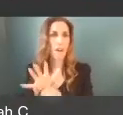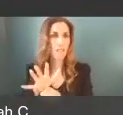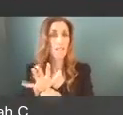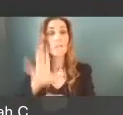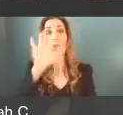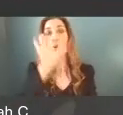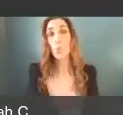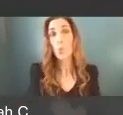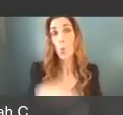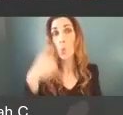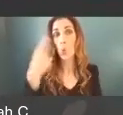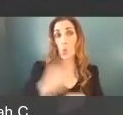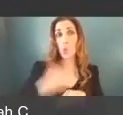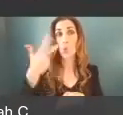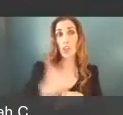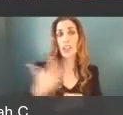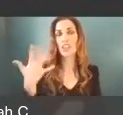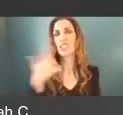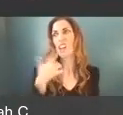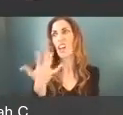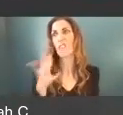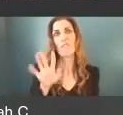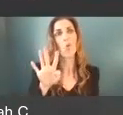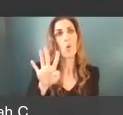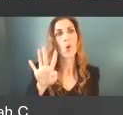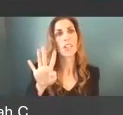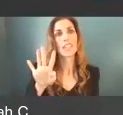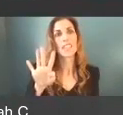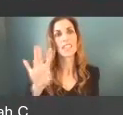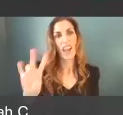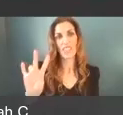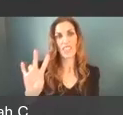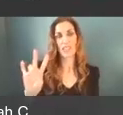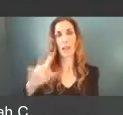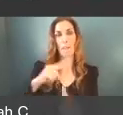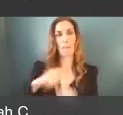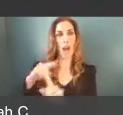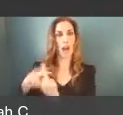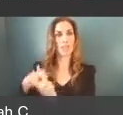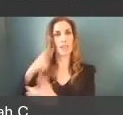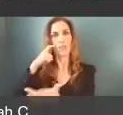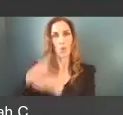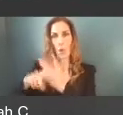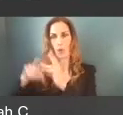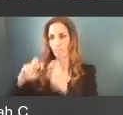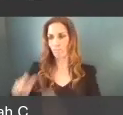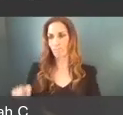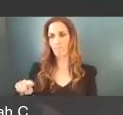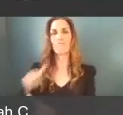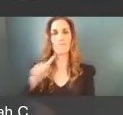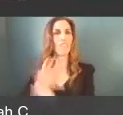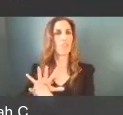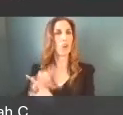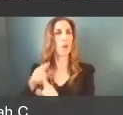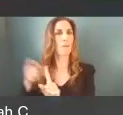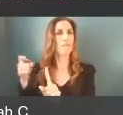we were up to 47 cases that had been identified or confirmed to be with the B.1.1.7